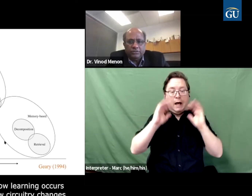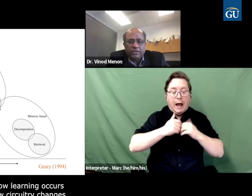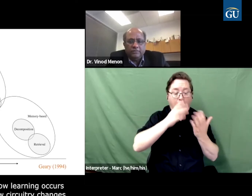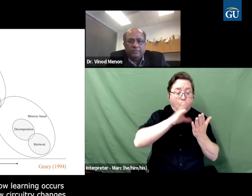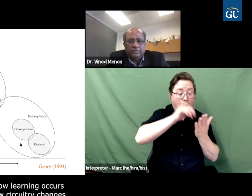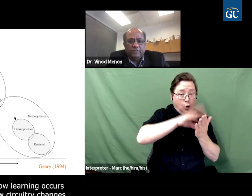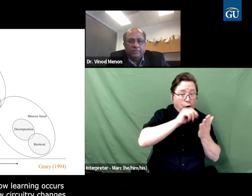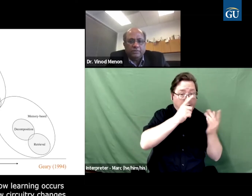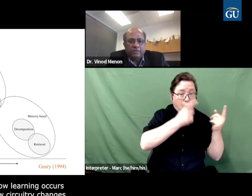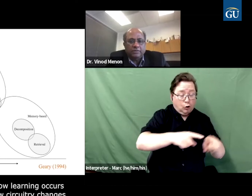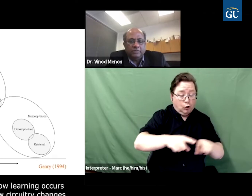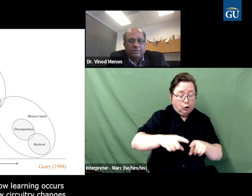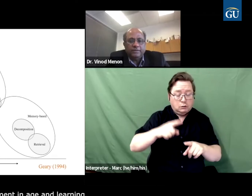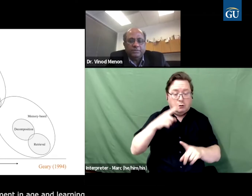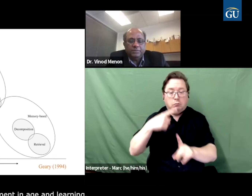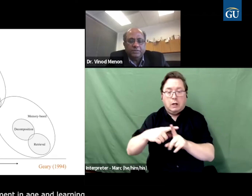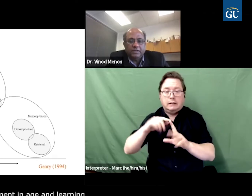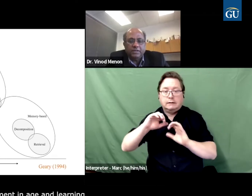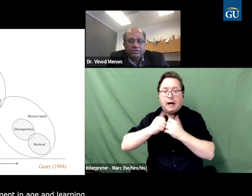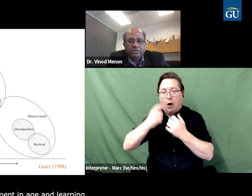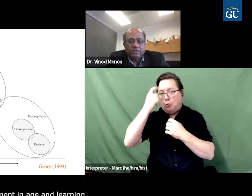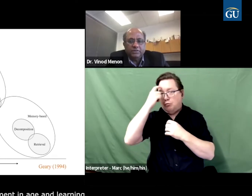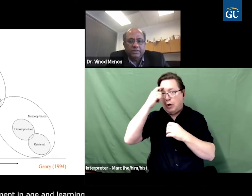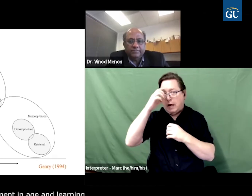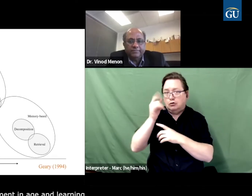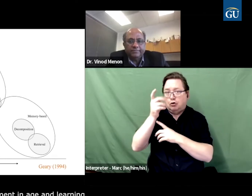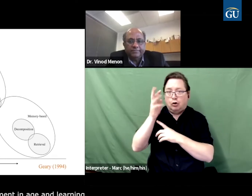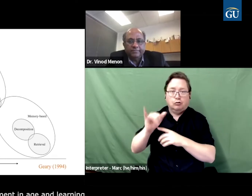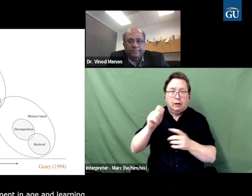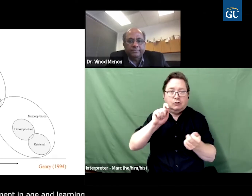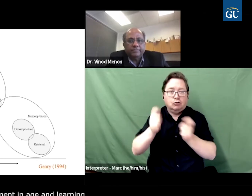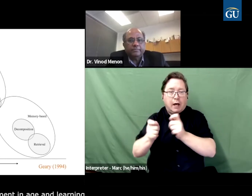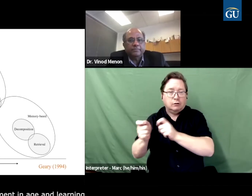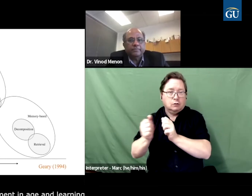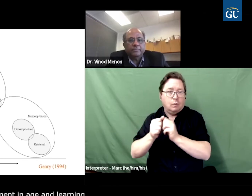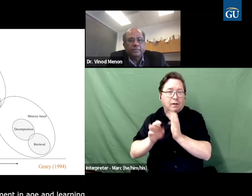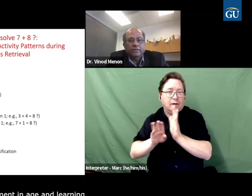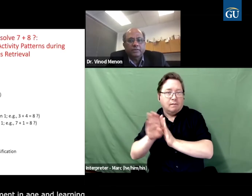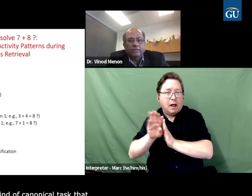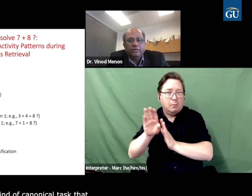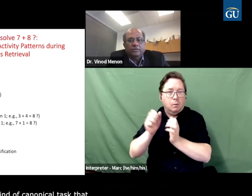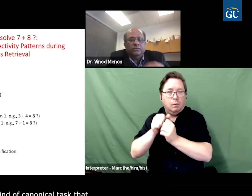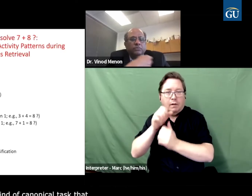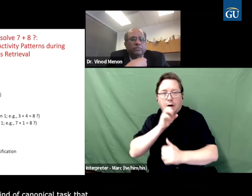and how circuitry changes with development in age and learning